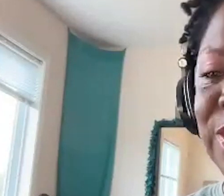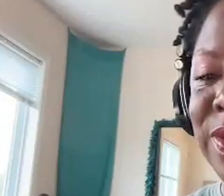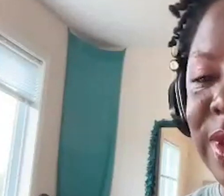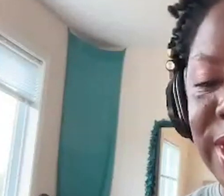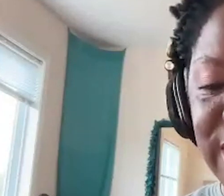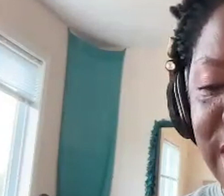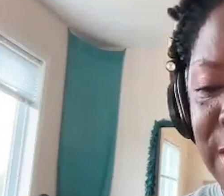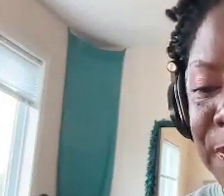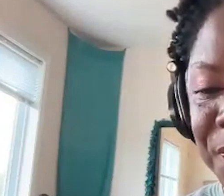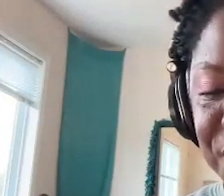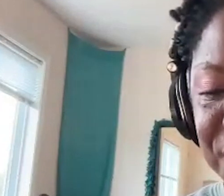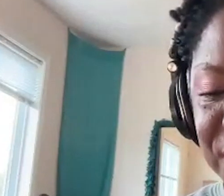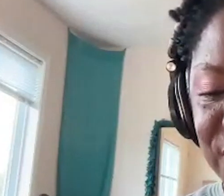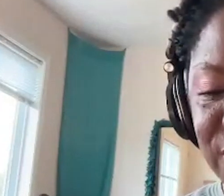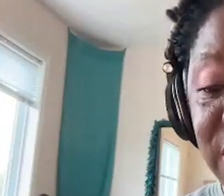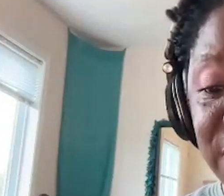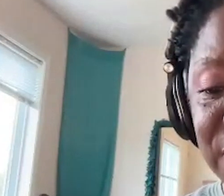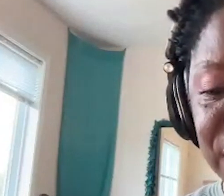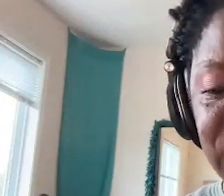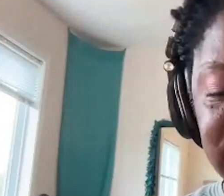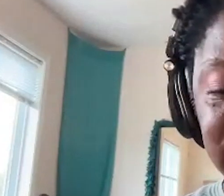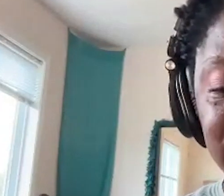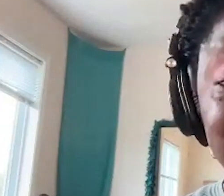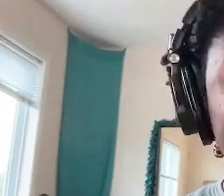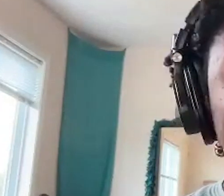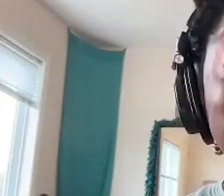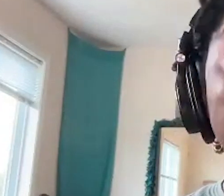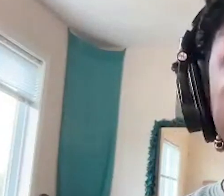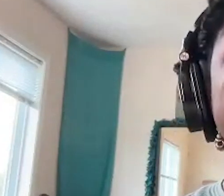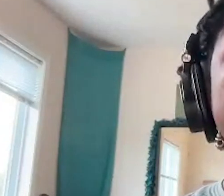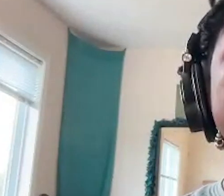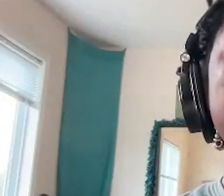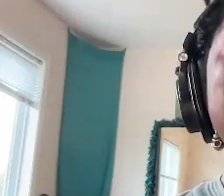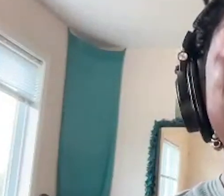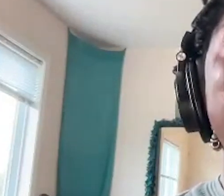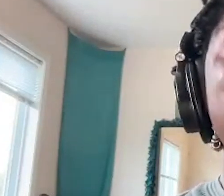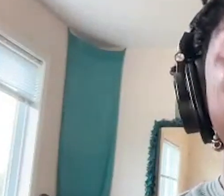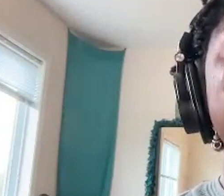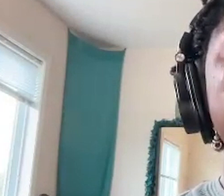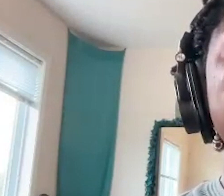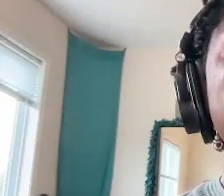can be painful in dealing with, you know, racism and misogyny